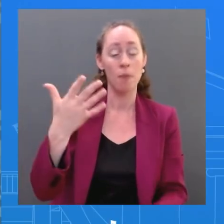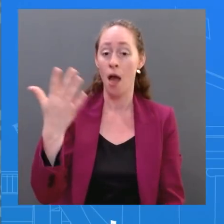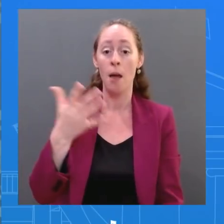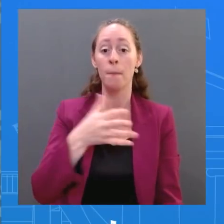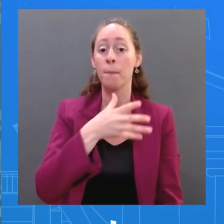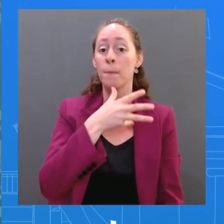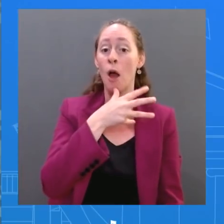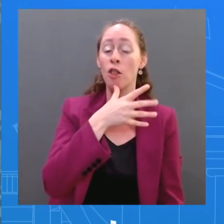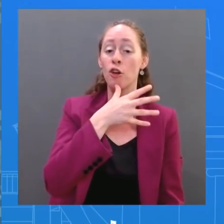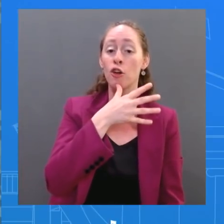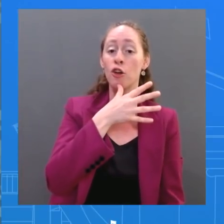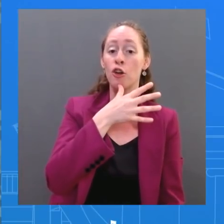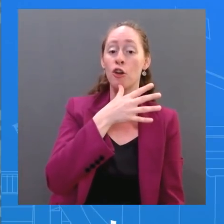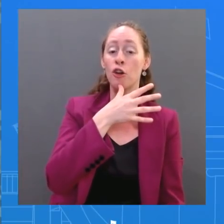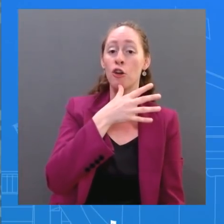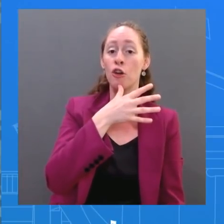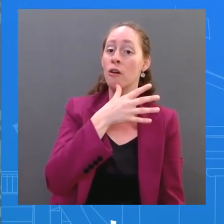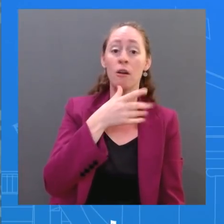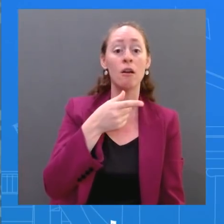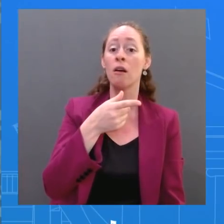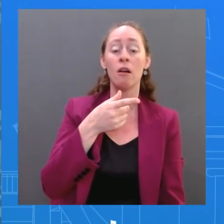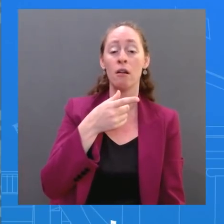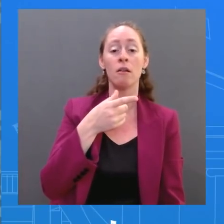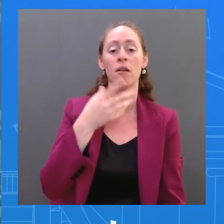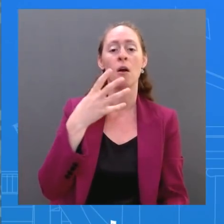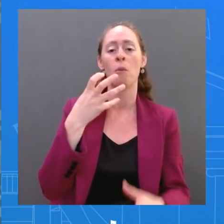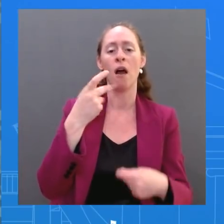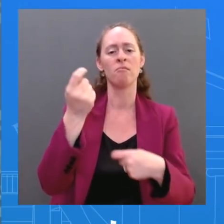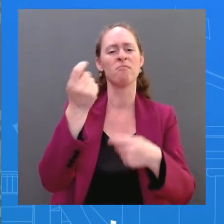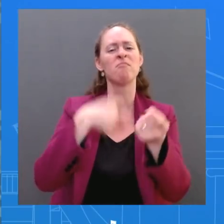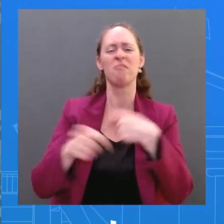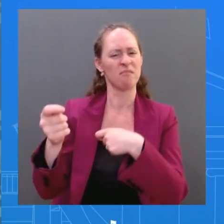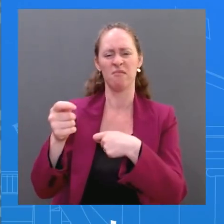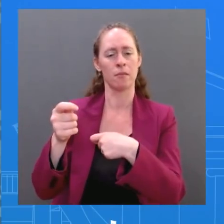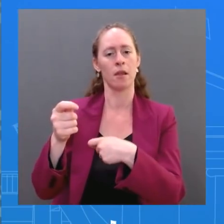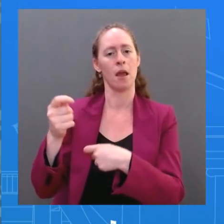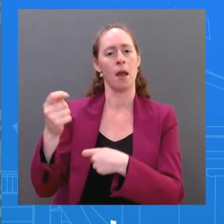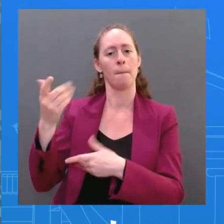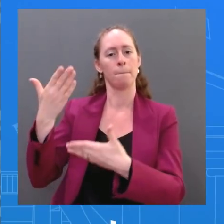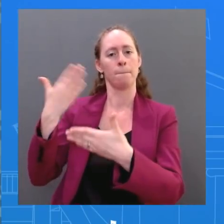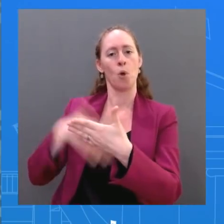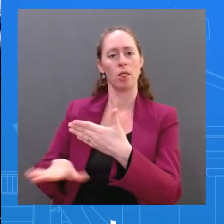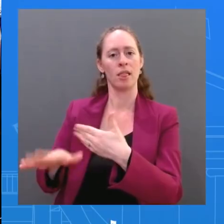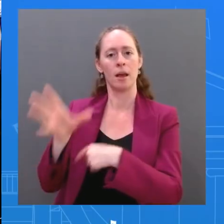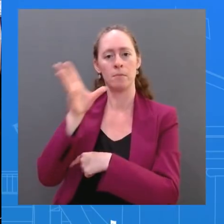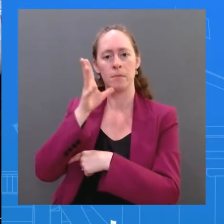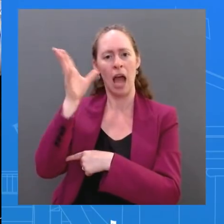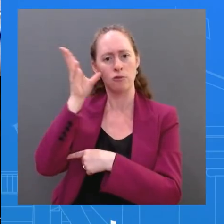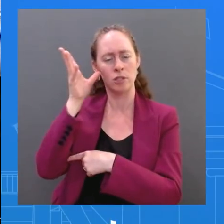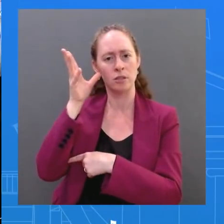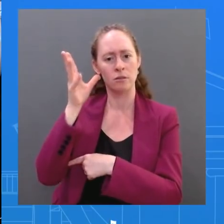And I would refer you to their team about that particular sp- -- >> The Press: The Vice President just spoke at that conference, though. The First Lady is a teacher. >> Ms. Jean-Pierre: Yeah. Yeah. The Press: The President says he's the most pro-labor --